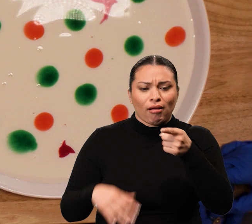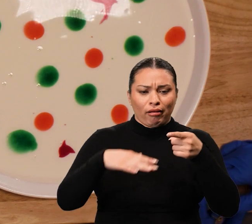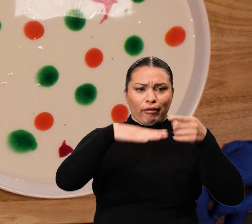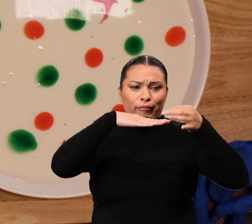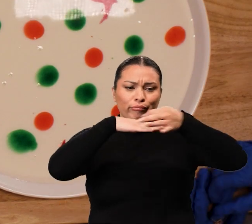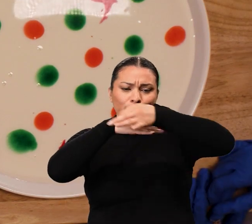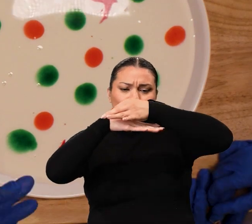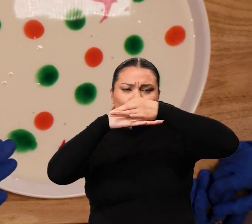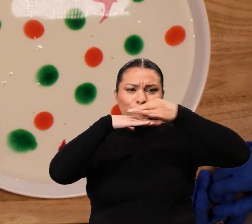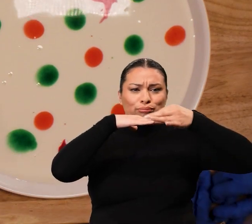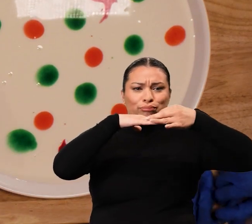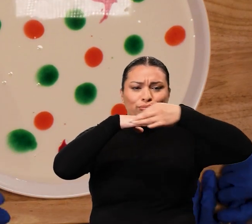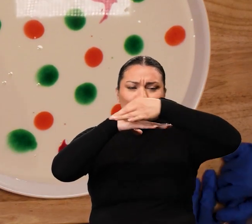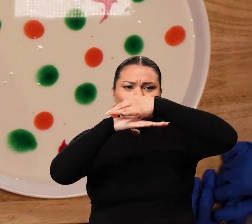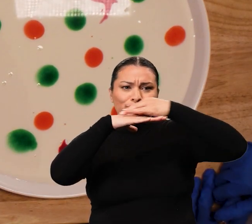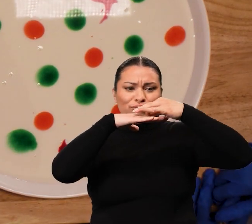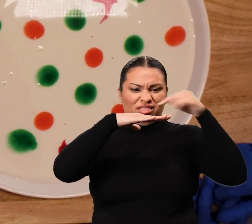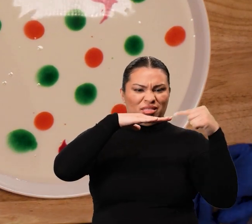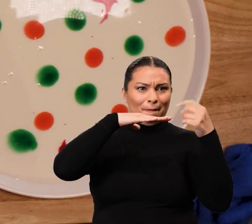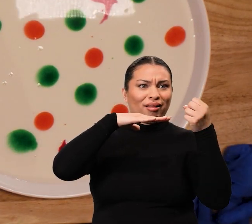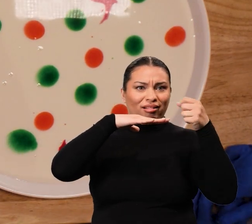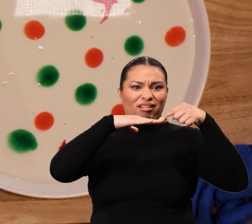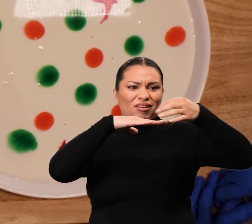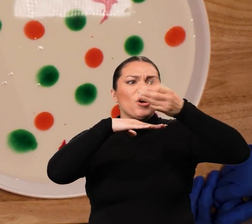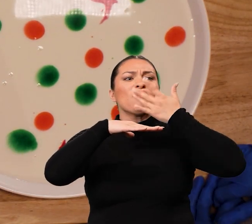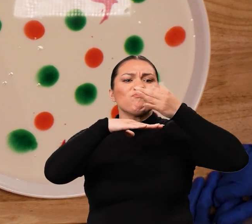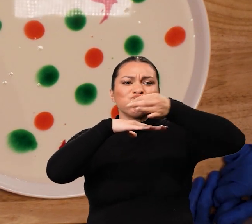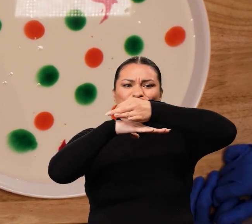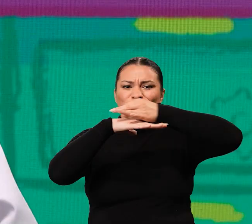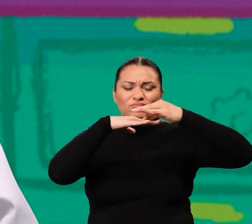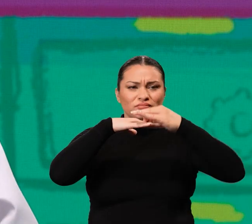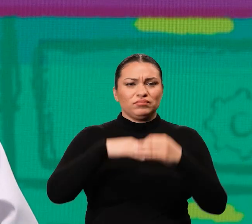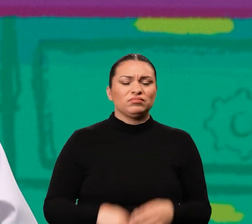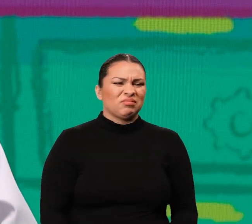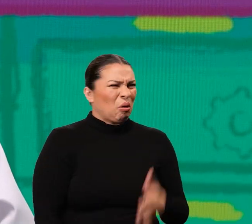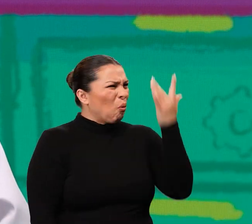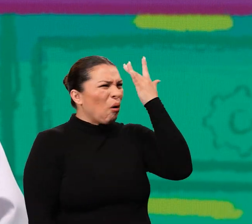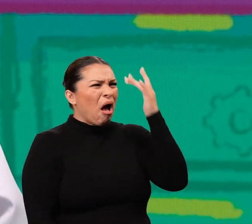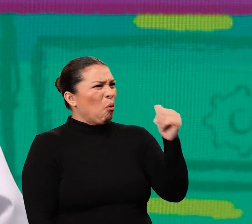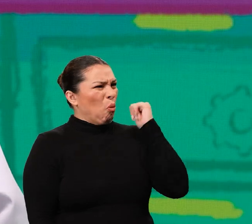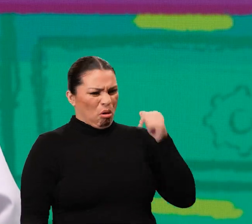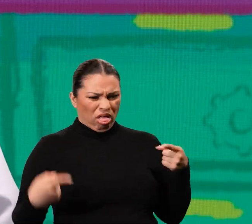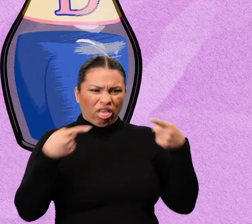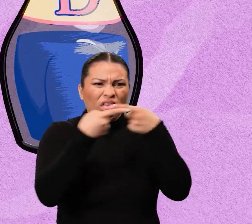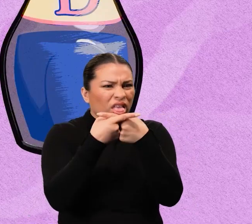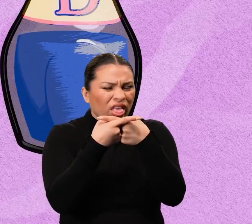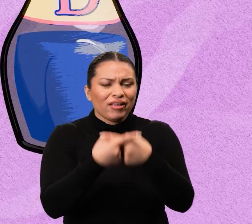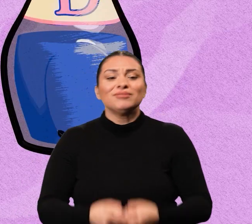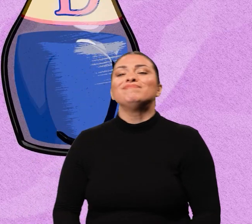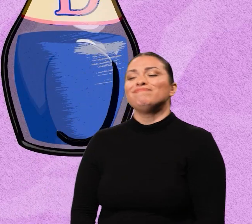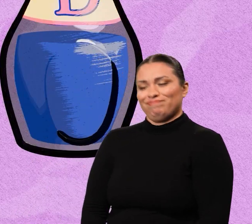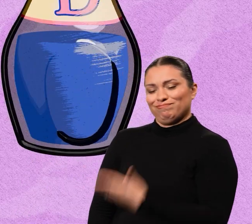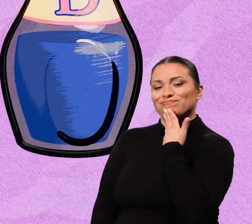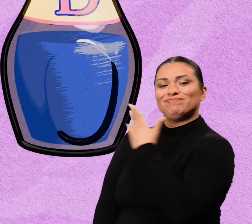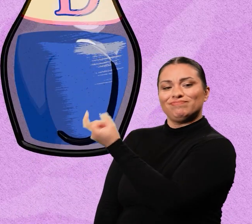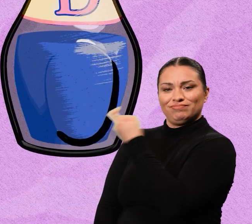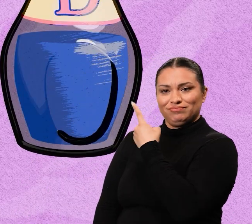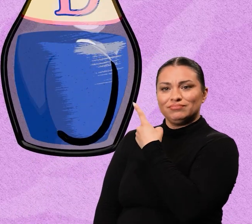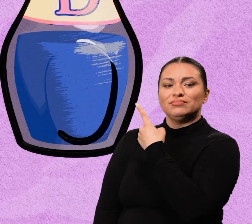See how the colors are sitting on top of the milk? Yeah. Oh, why doesn't the milk mix with the colors? Great question.